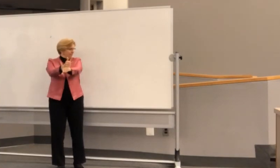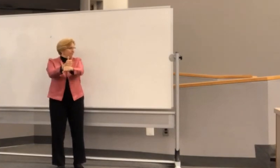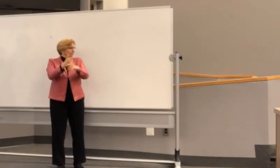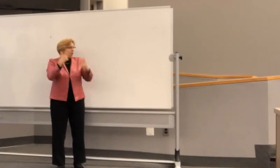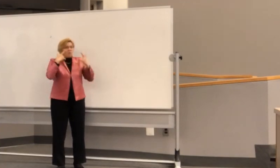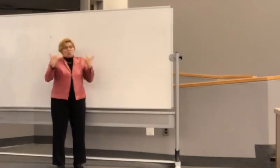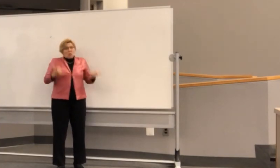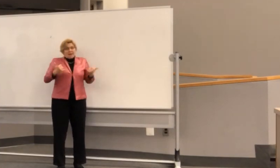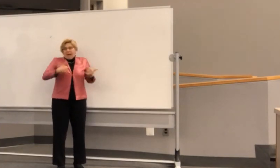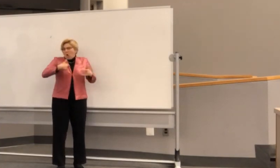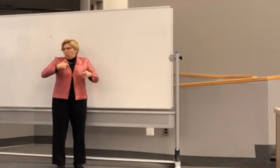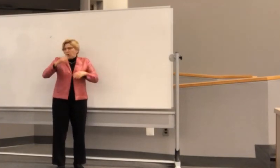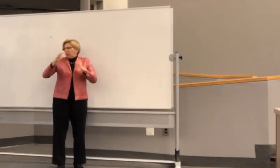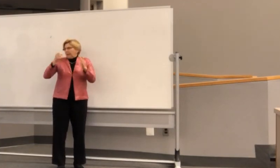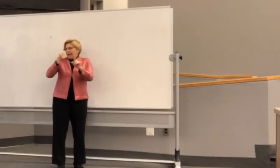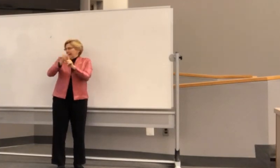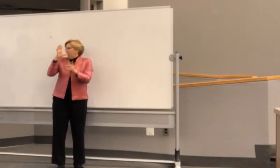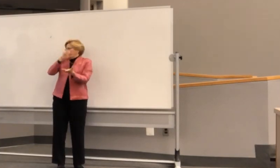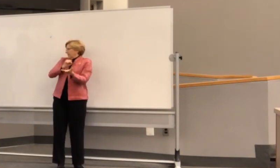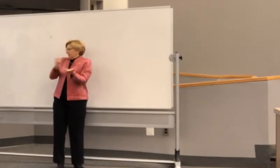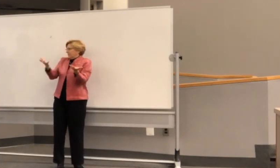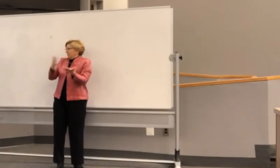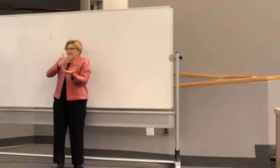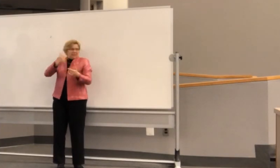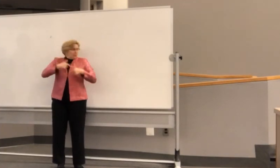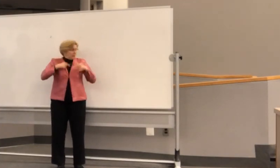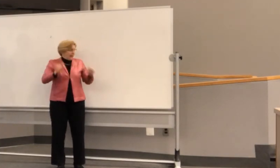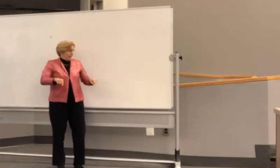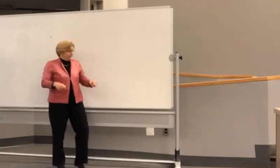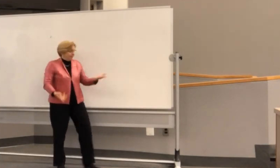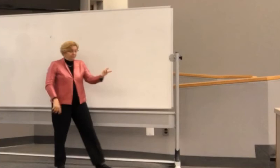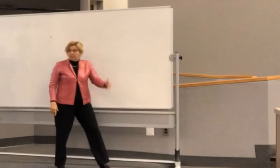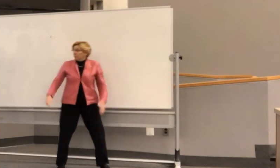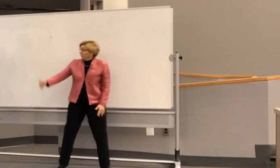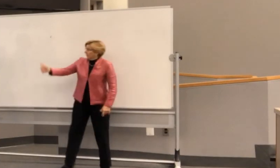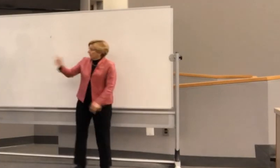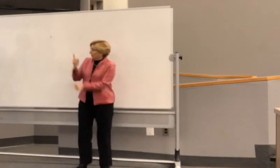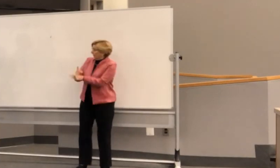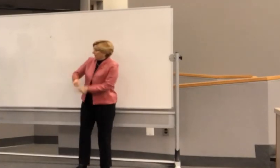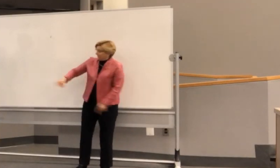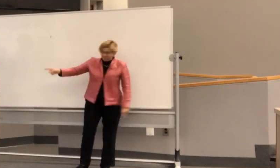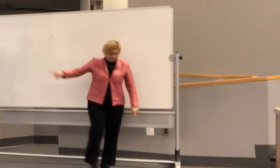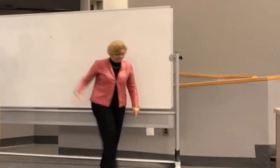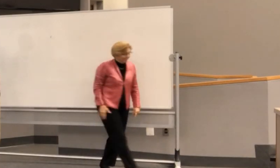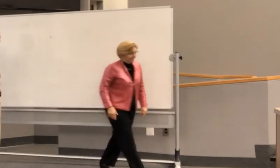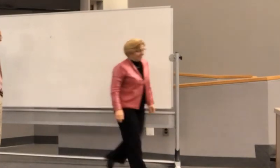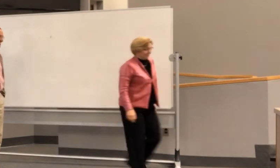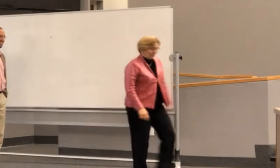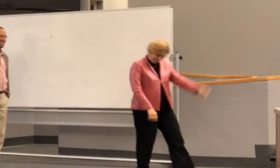until we have all of that set on internally, but right now it's a bit of a hit or miss and doing the best that we can, correct.